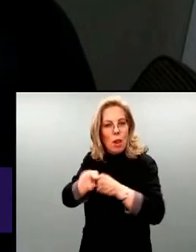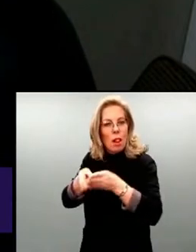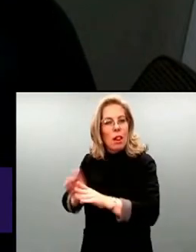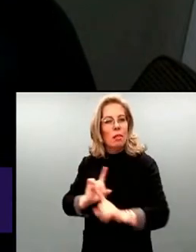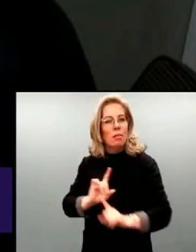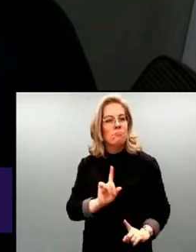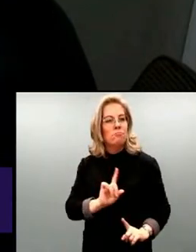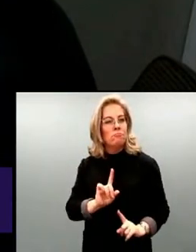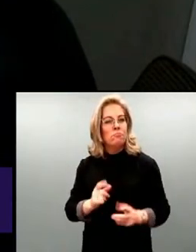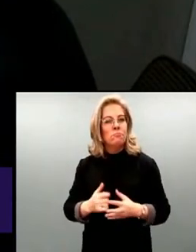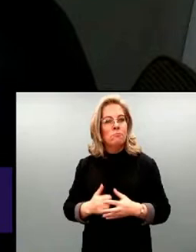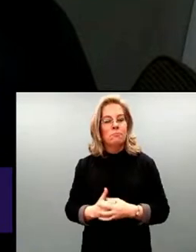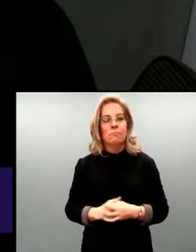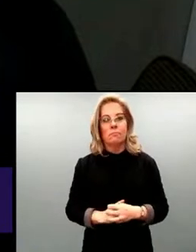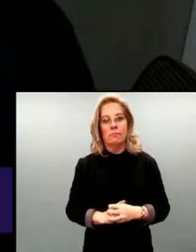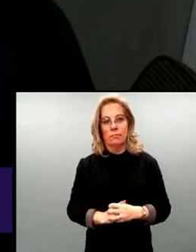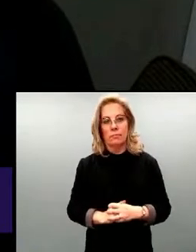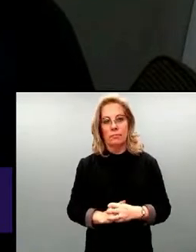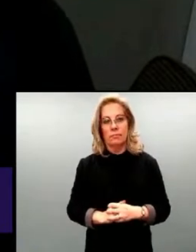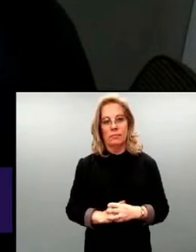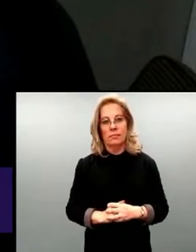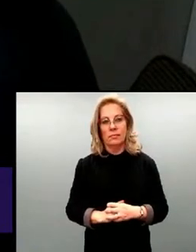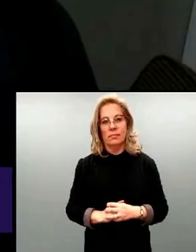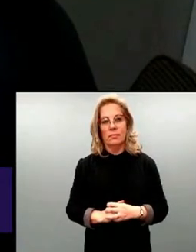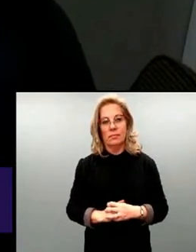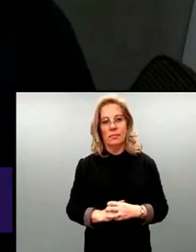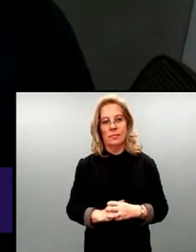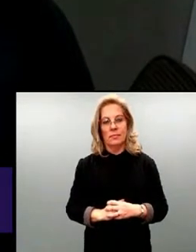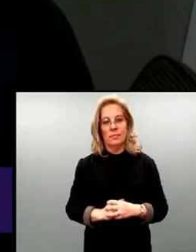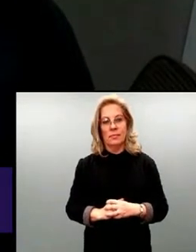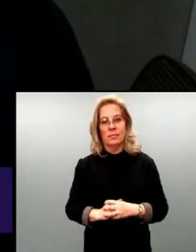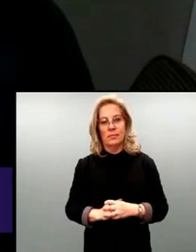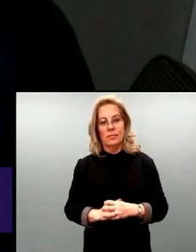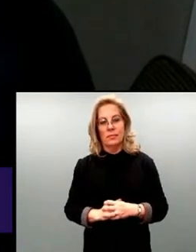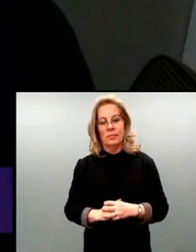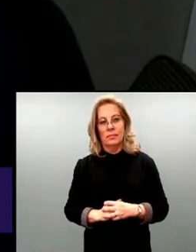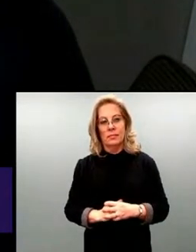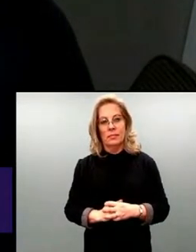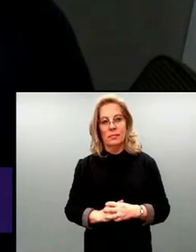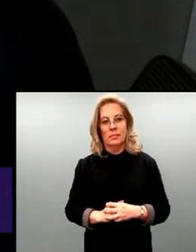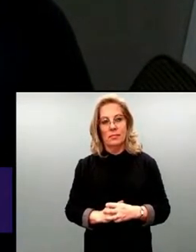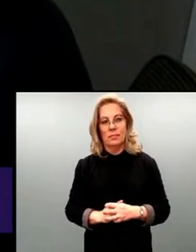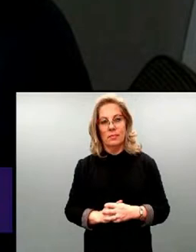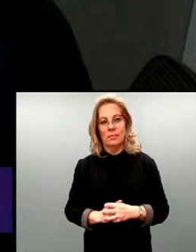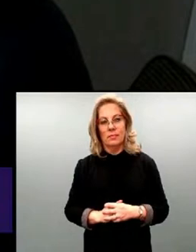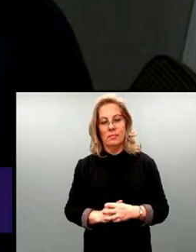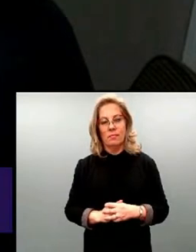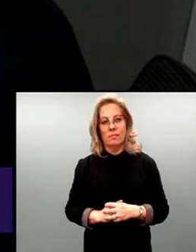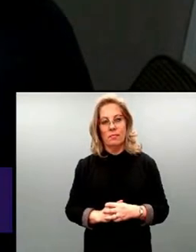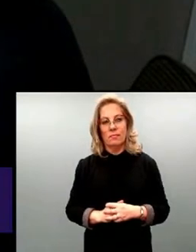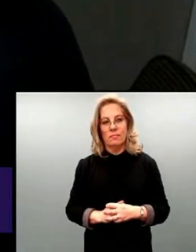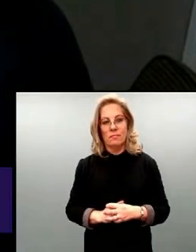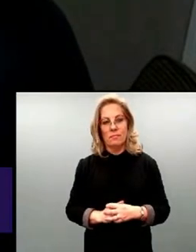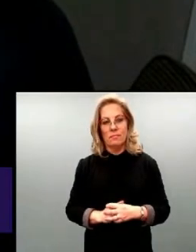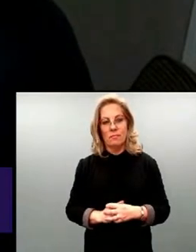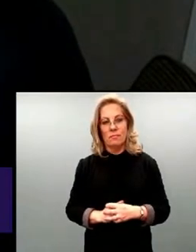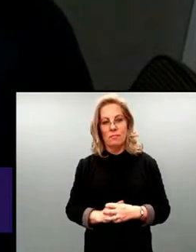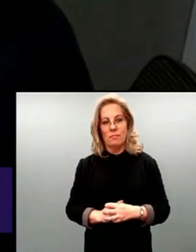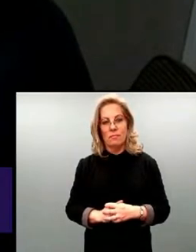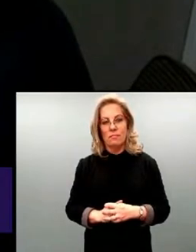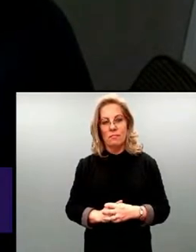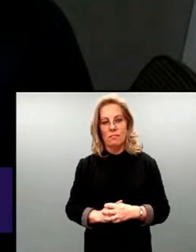It's a process whereby you can have your family spoken